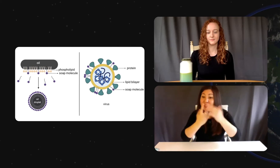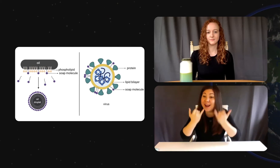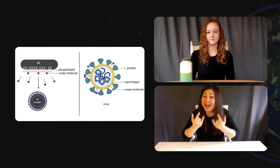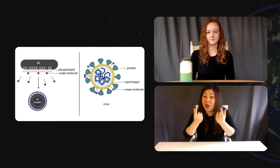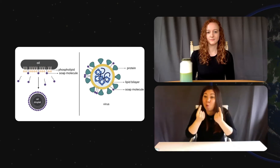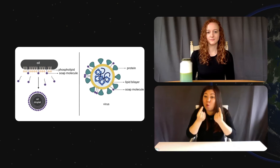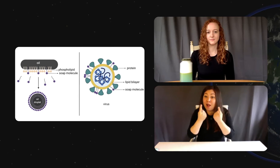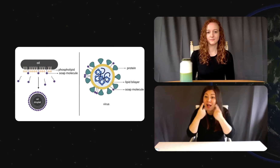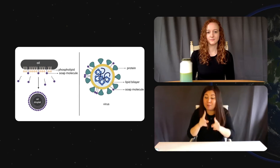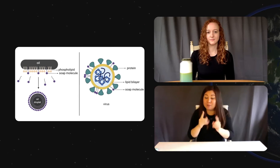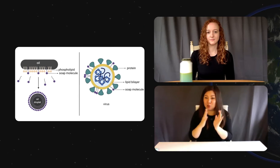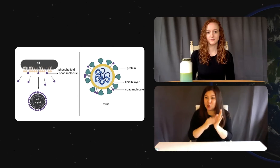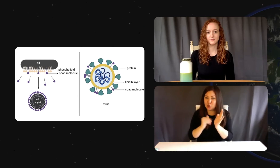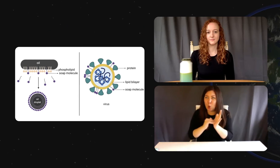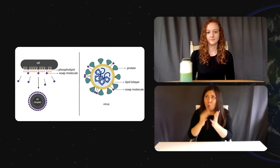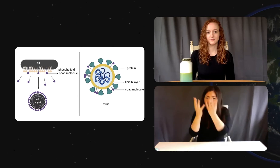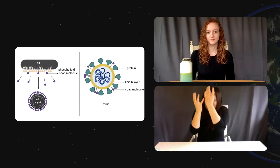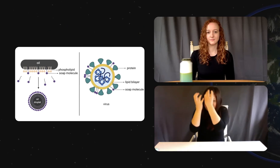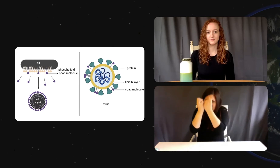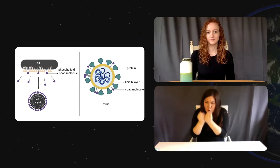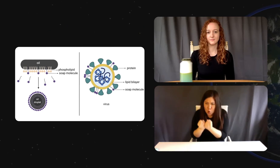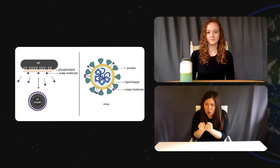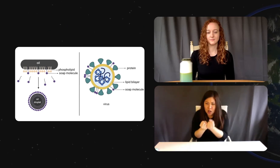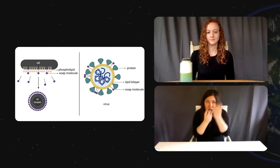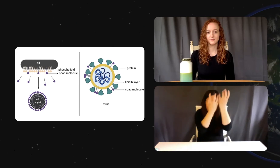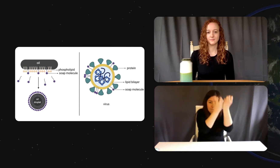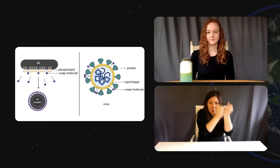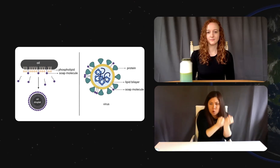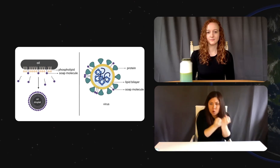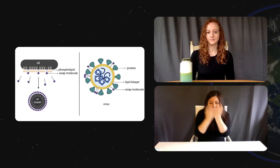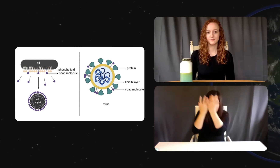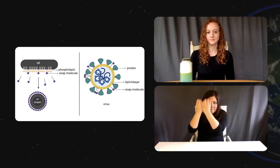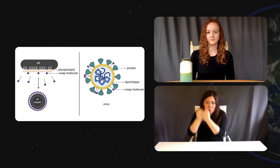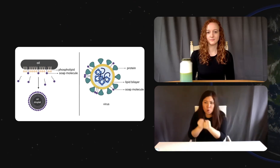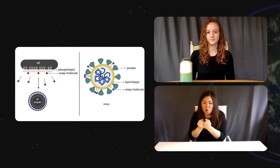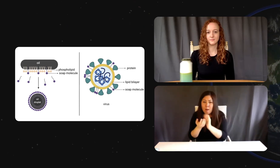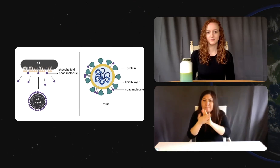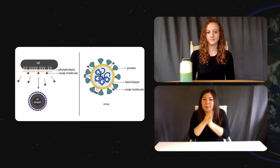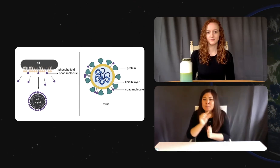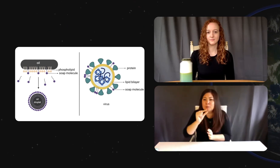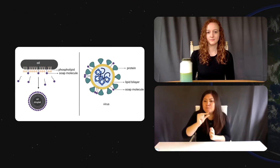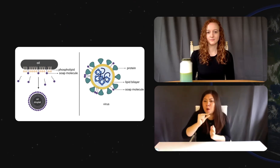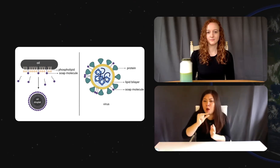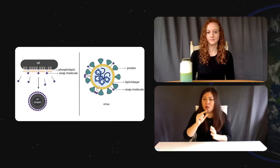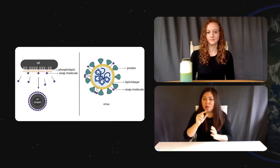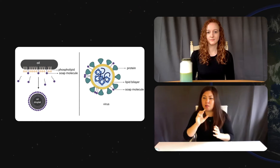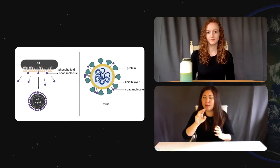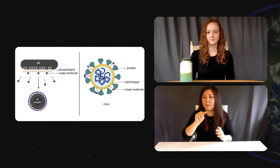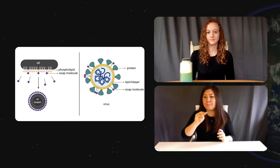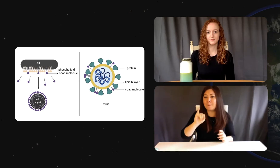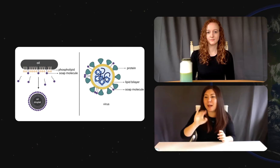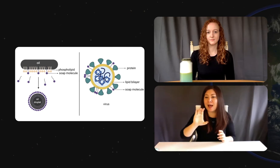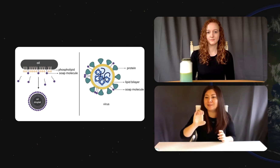will point away, and the hydrophilic squeezes into that part.